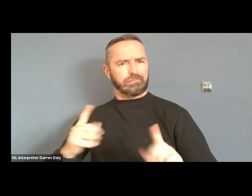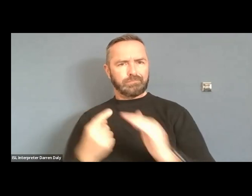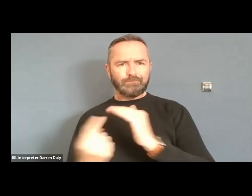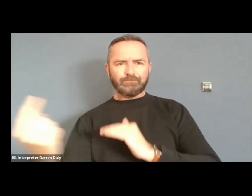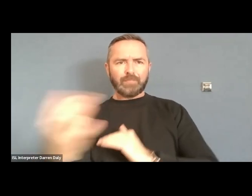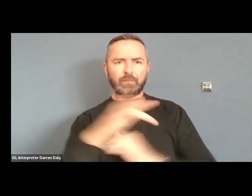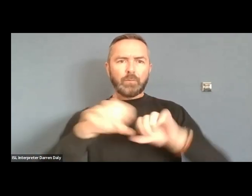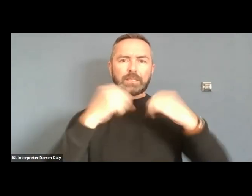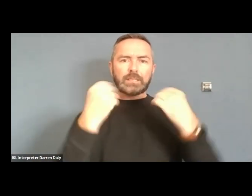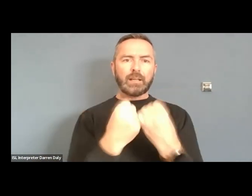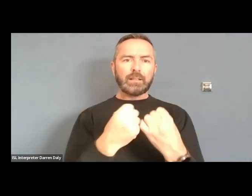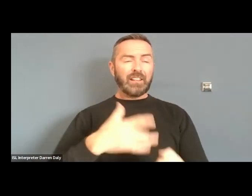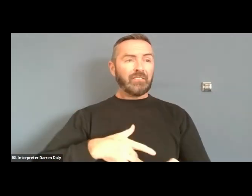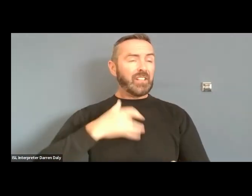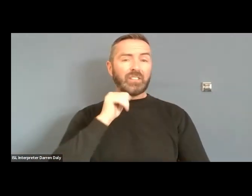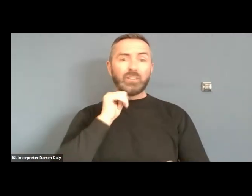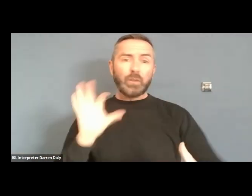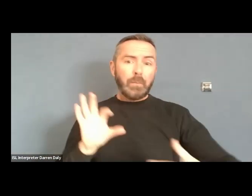feeling like you belong anywhere".